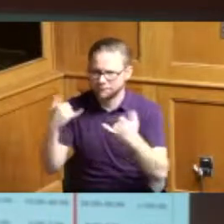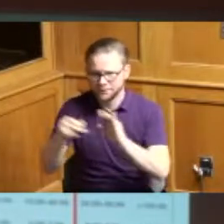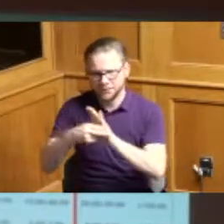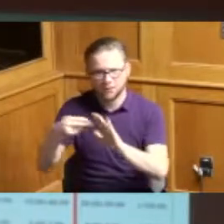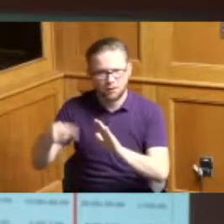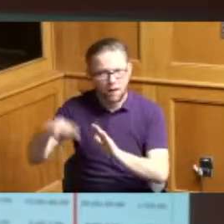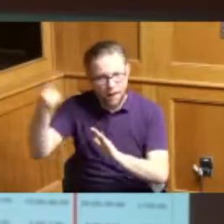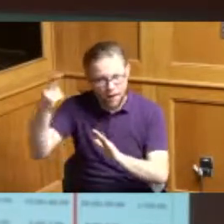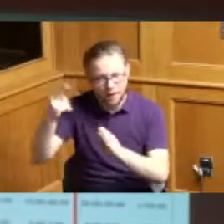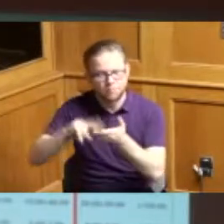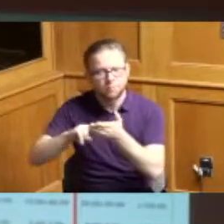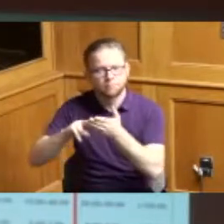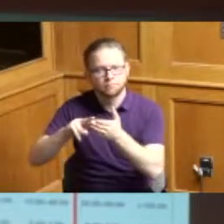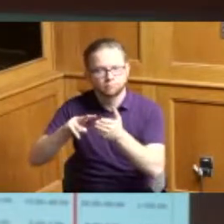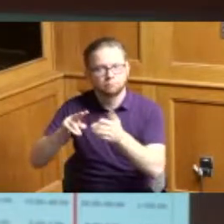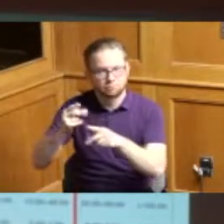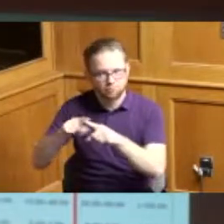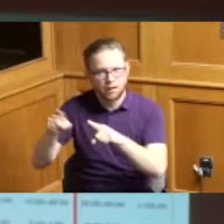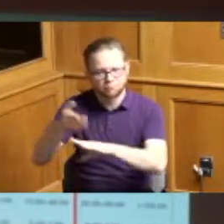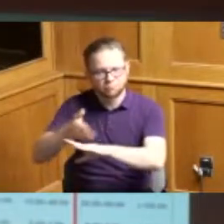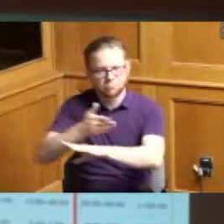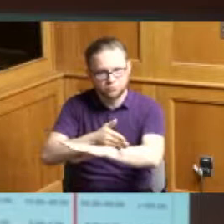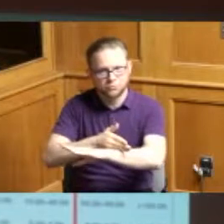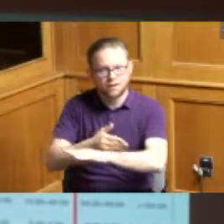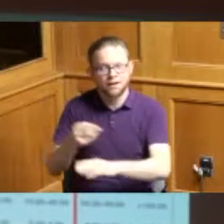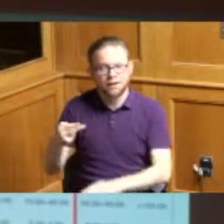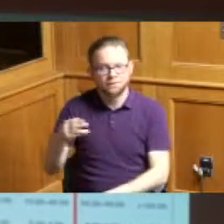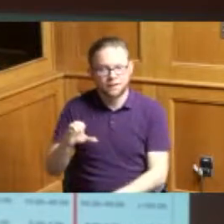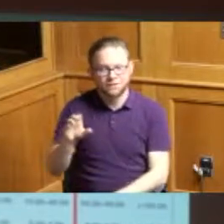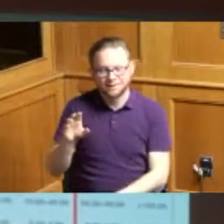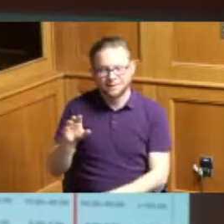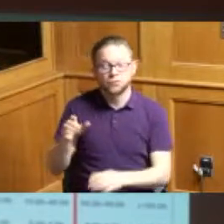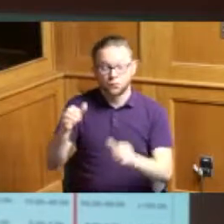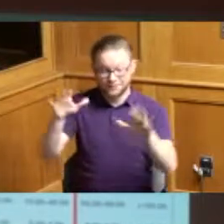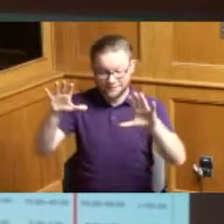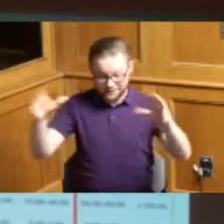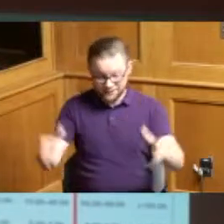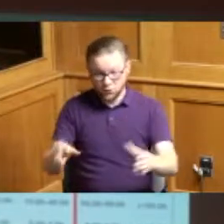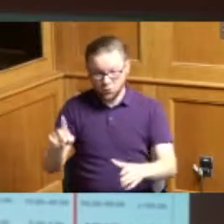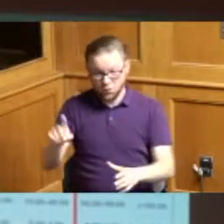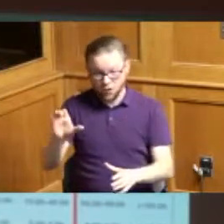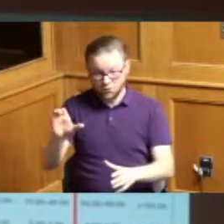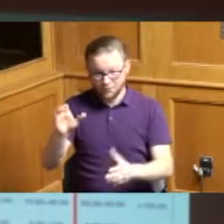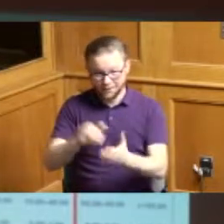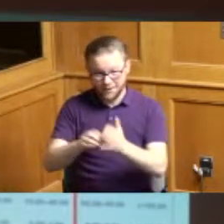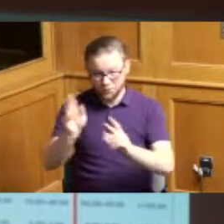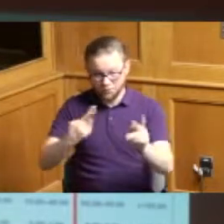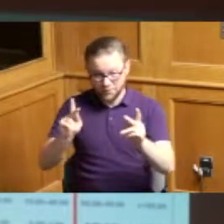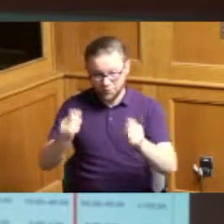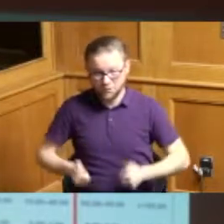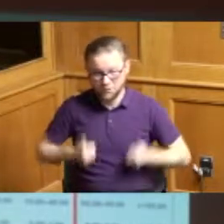Hamilton County is at 665 cases per hundred thousand and just about 21 for the positivity